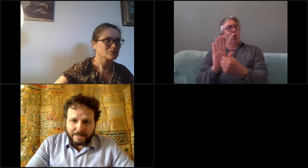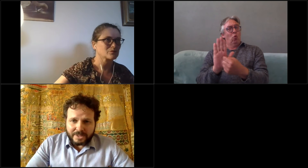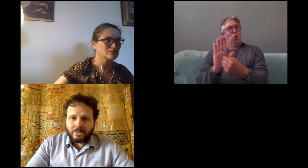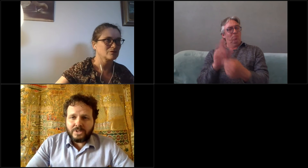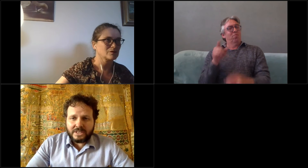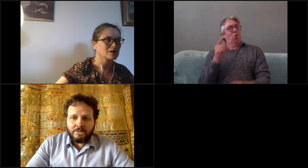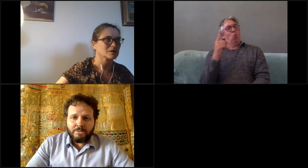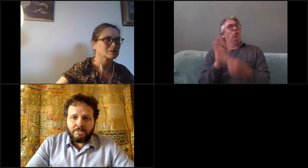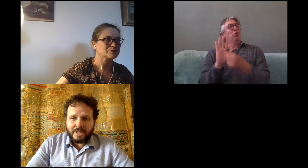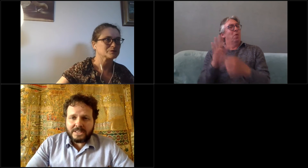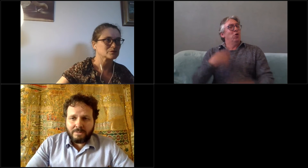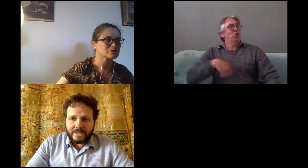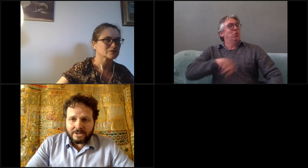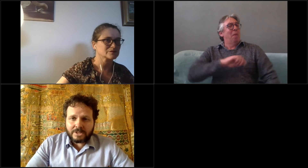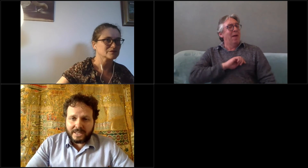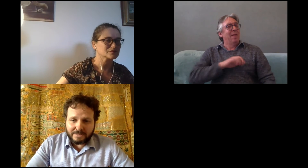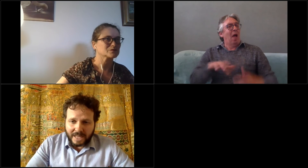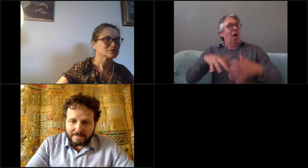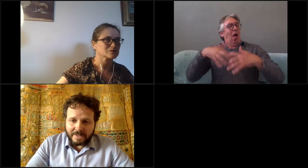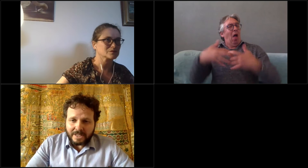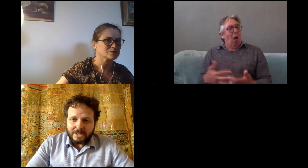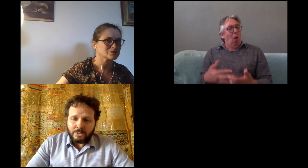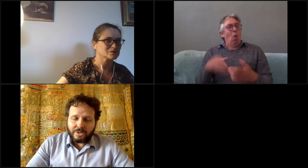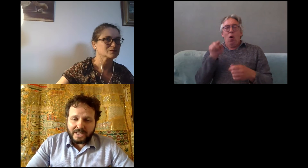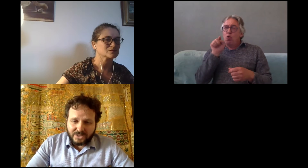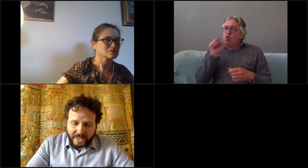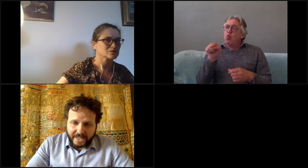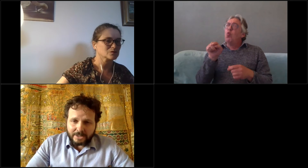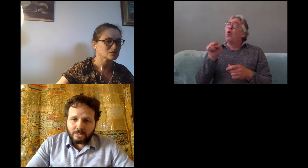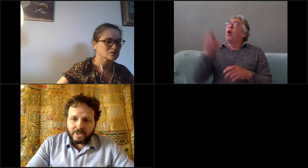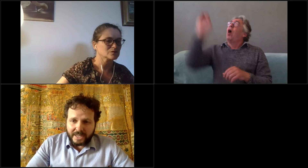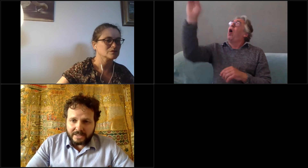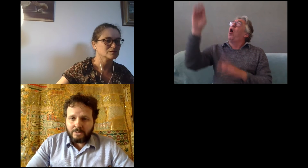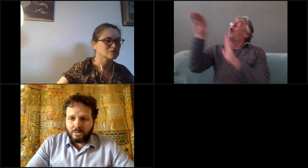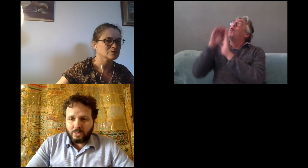to adapt to these measures and to really try to get